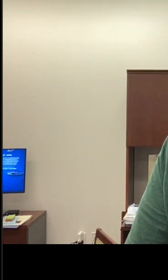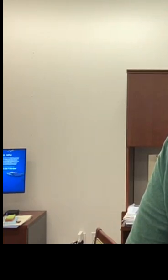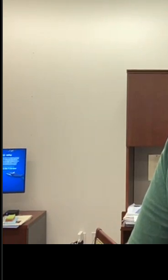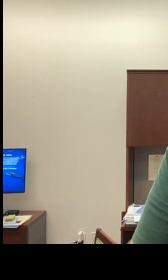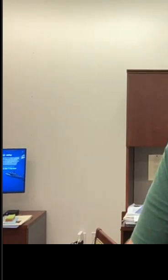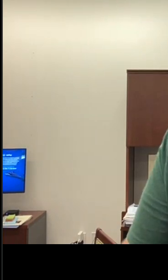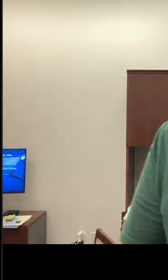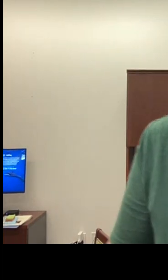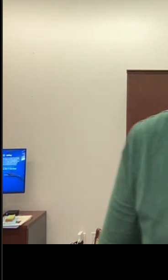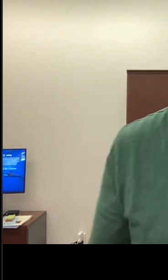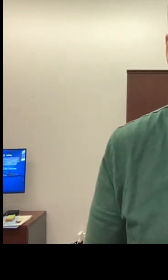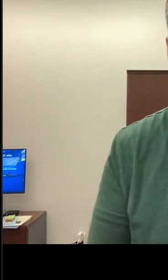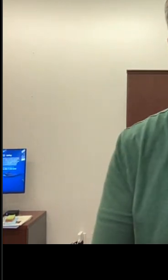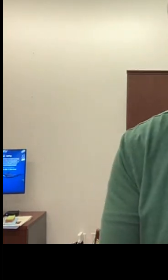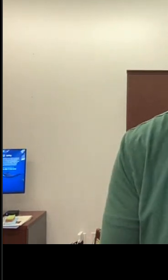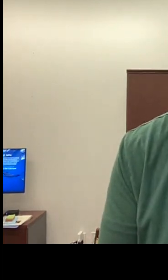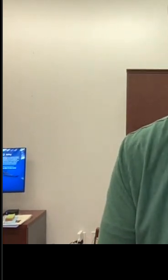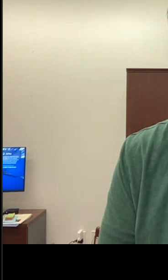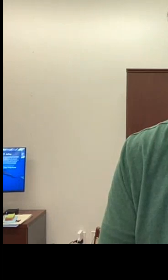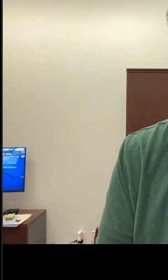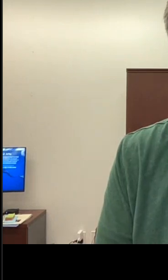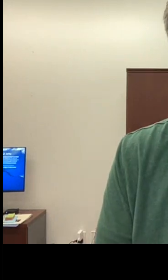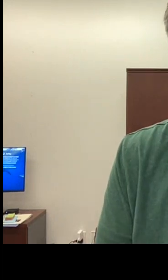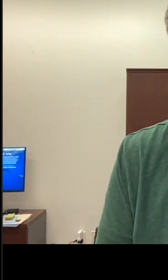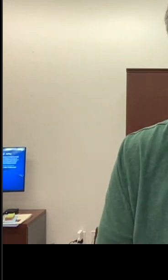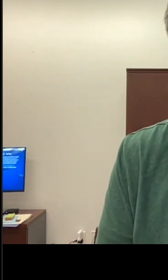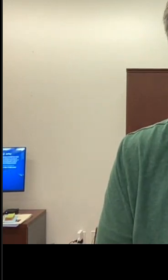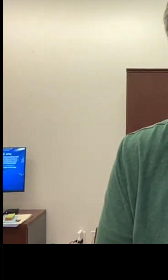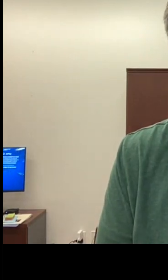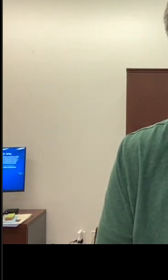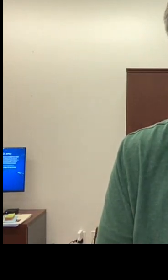our state and in our lives. Any final comments,